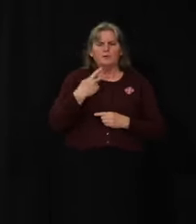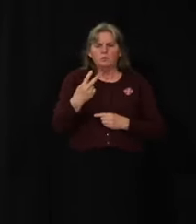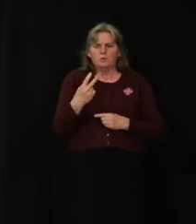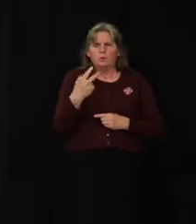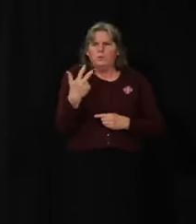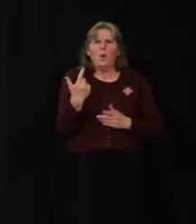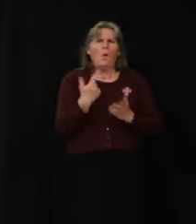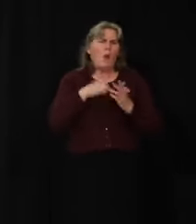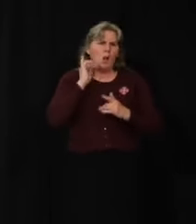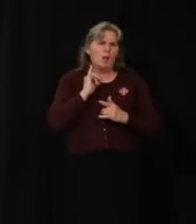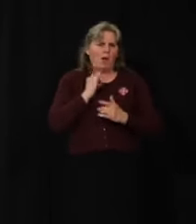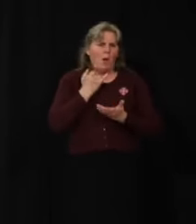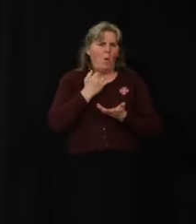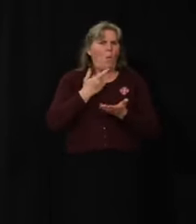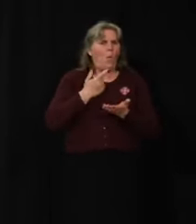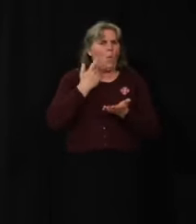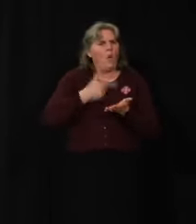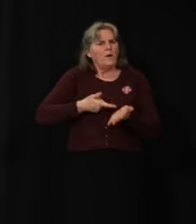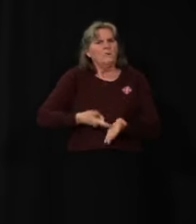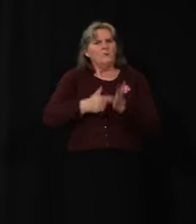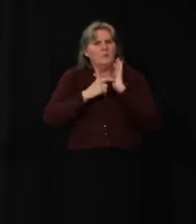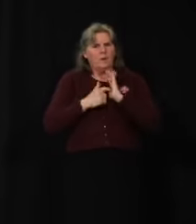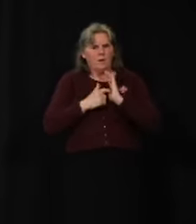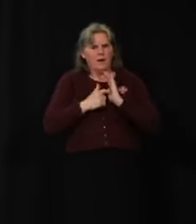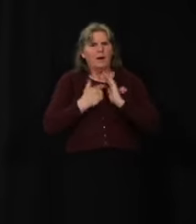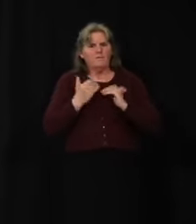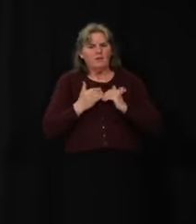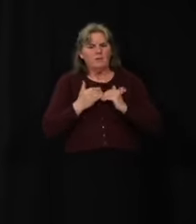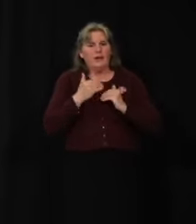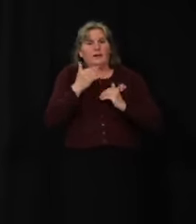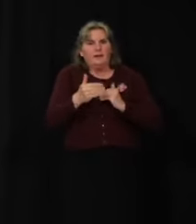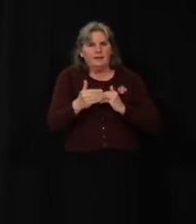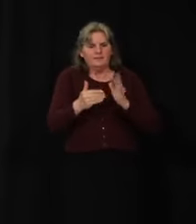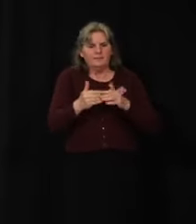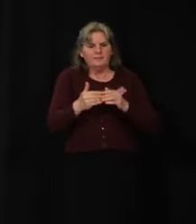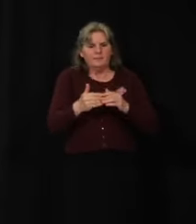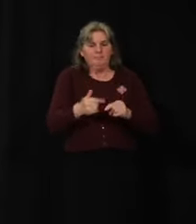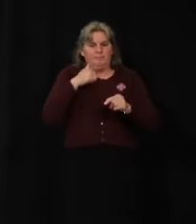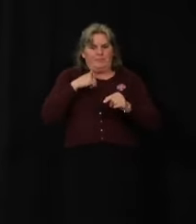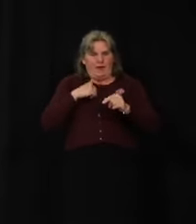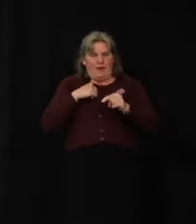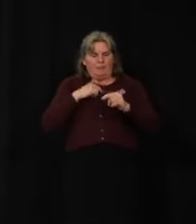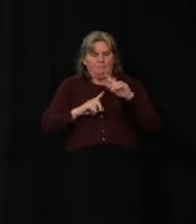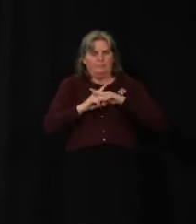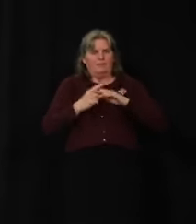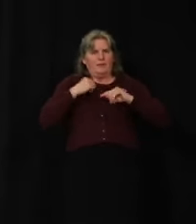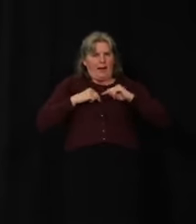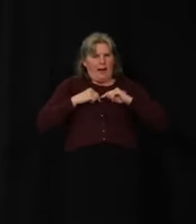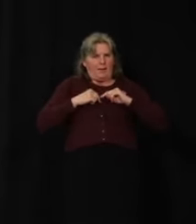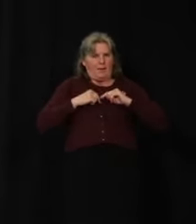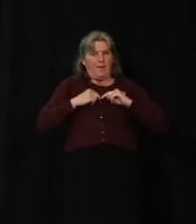approved. Personal care services such as hair salons, barbershops, tattoo